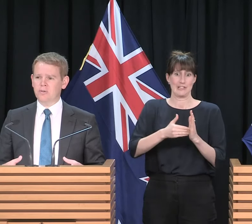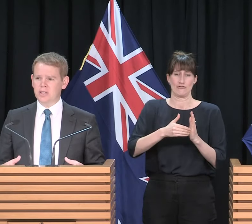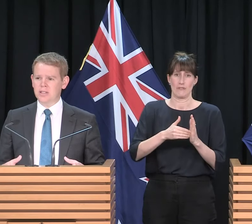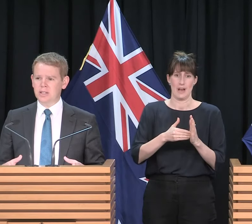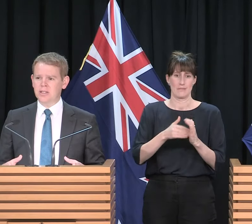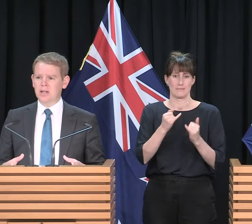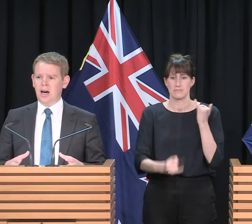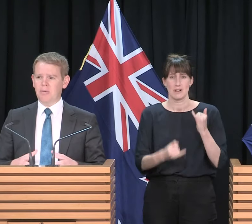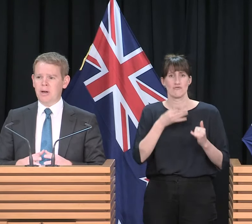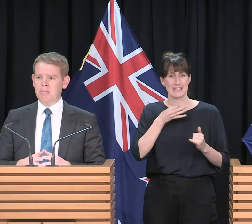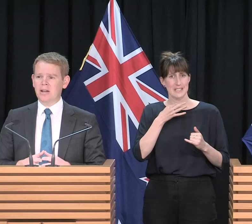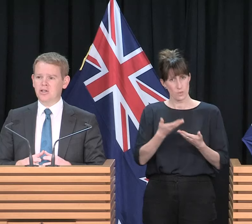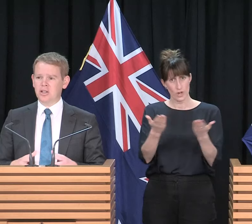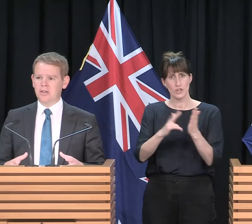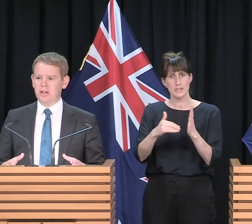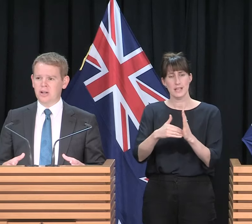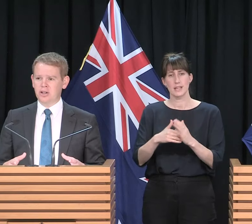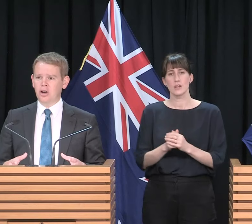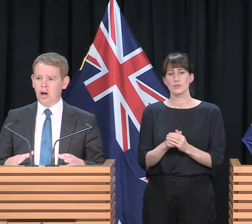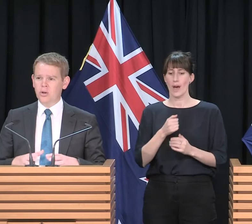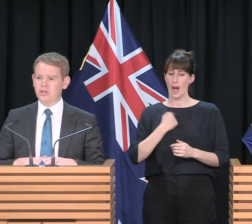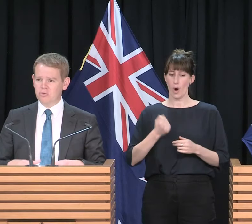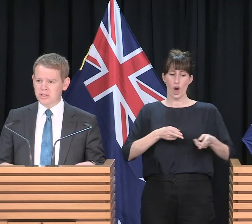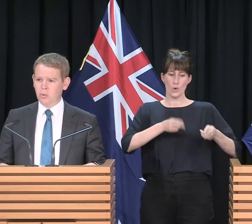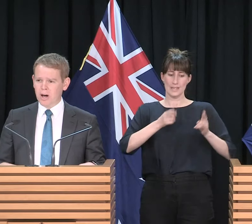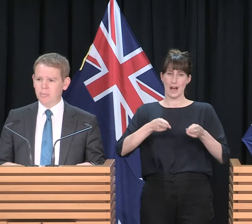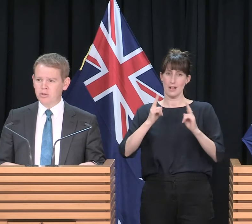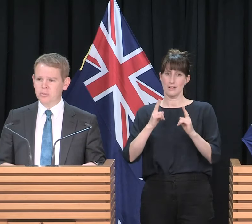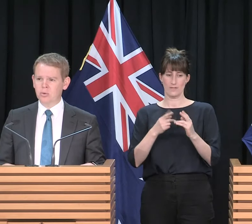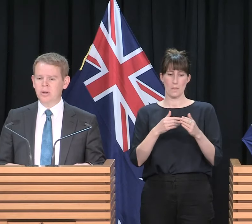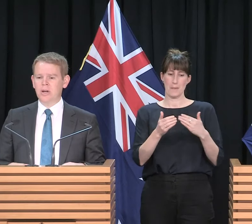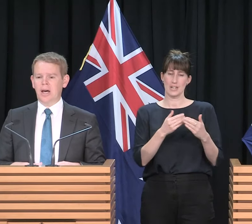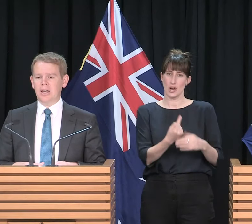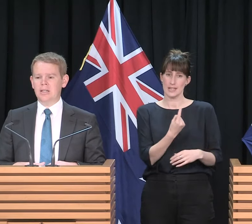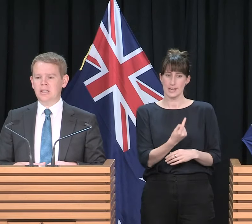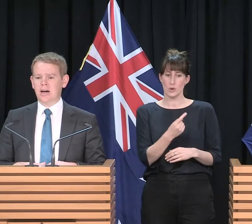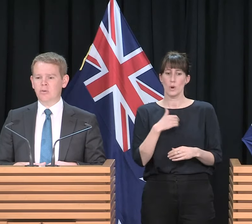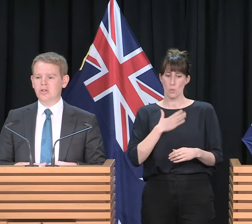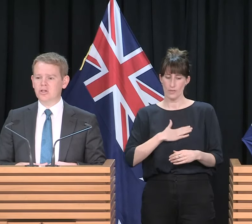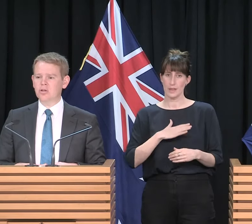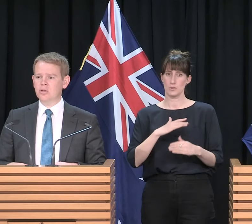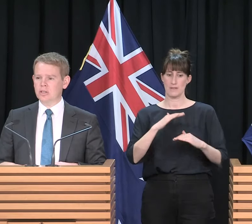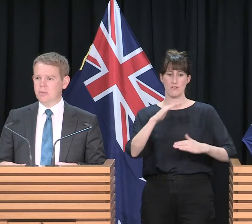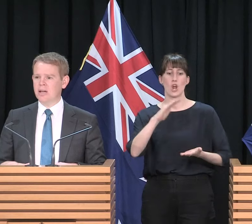single-use masks that people see online or in shops.